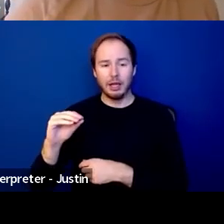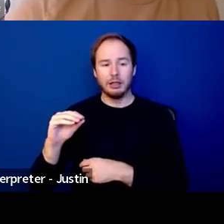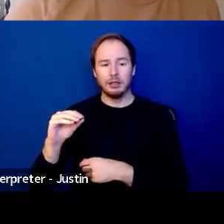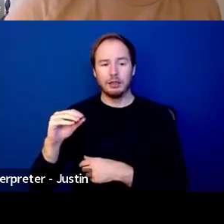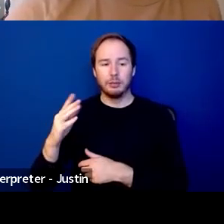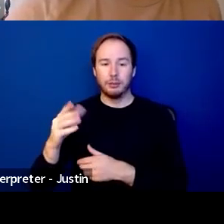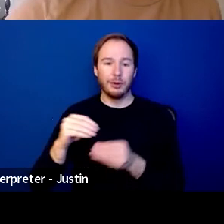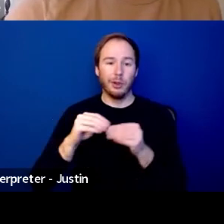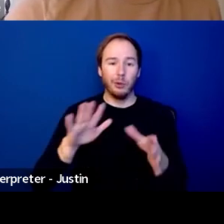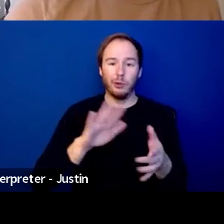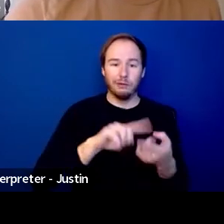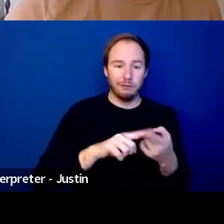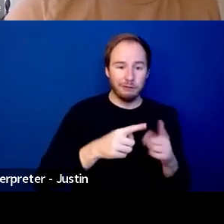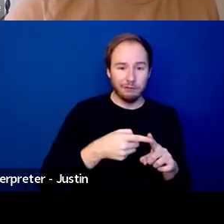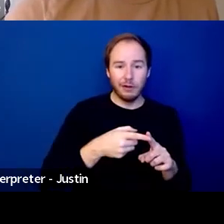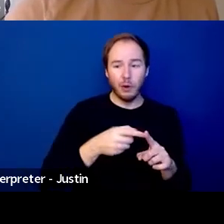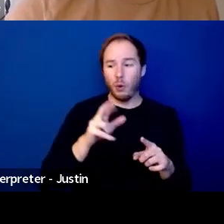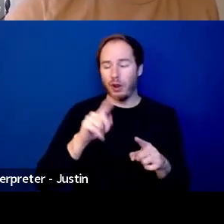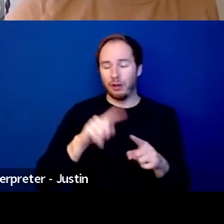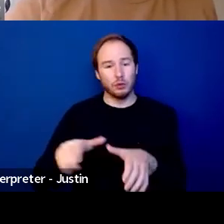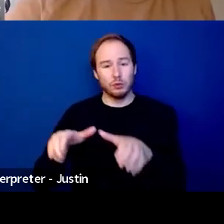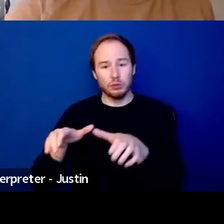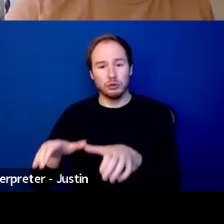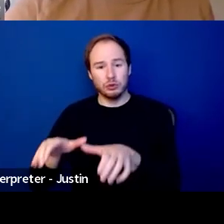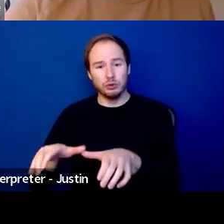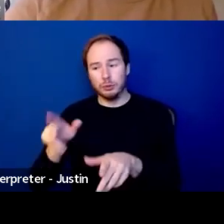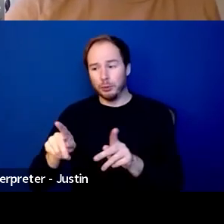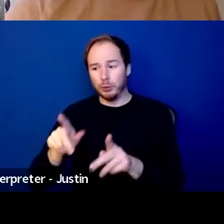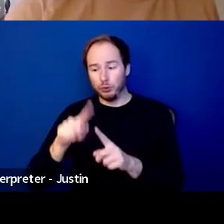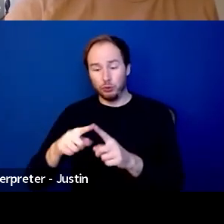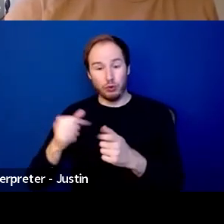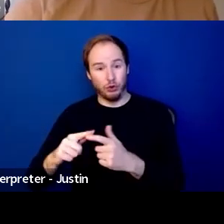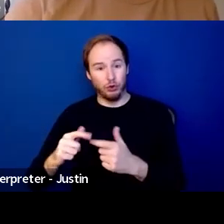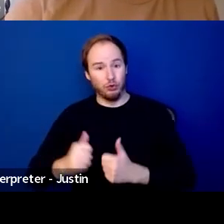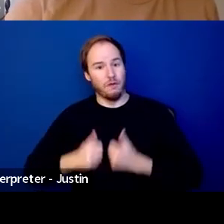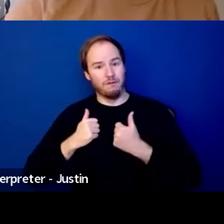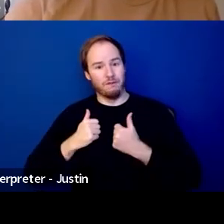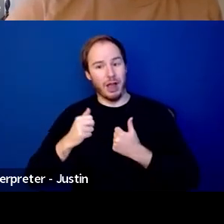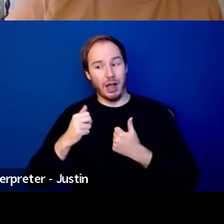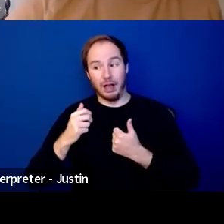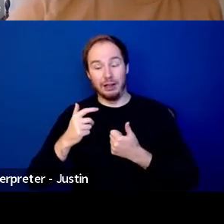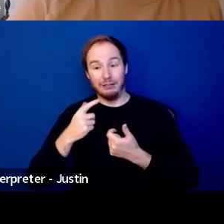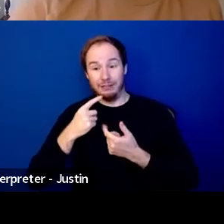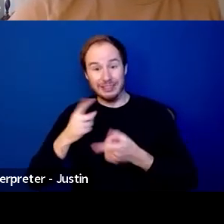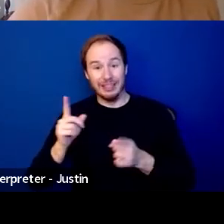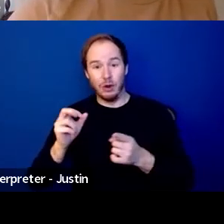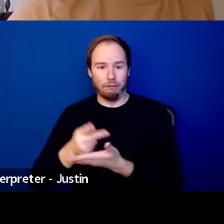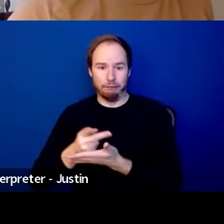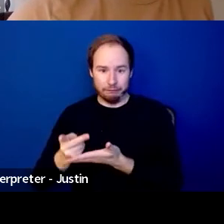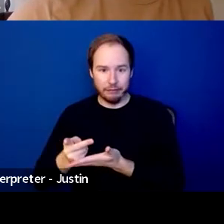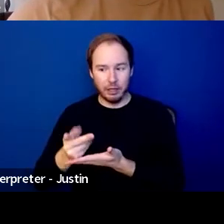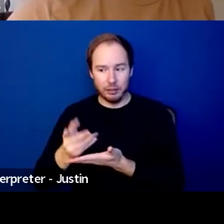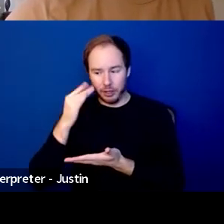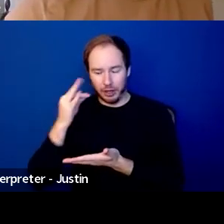having to revive people and overdose both successfully and unsuccessfully being a part of the,